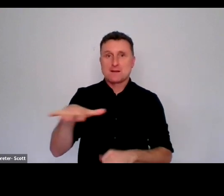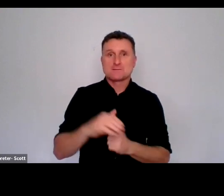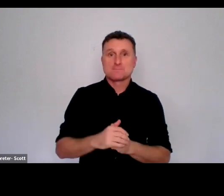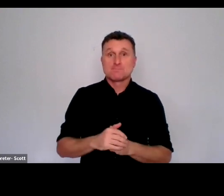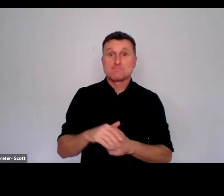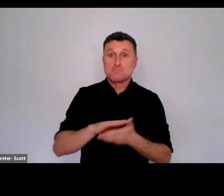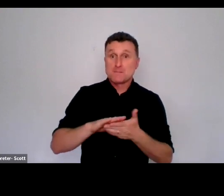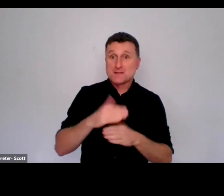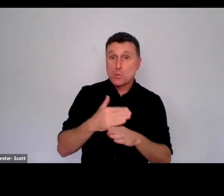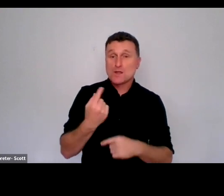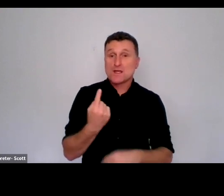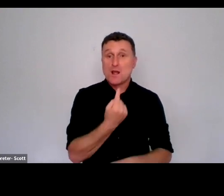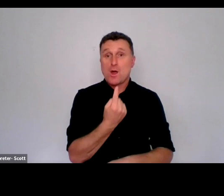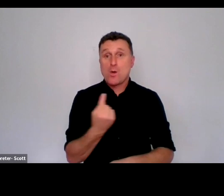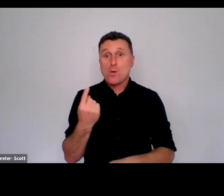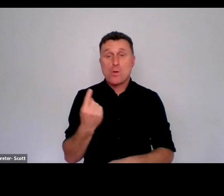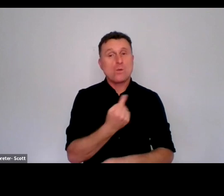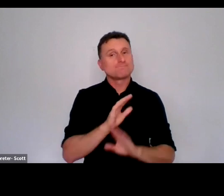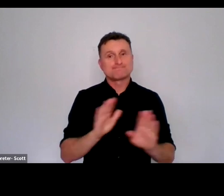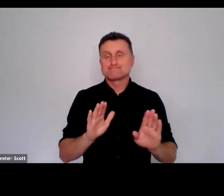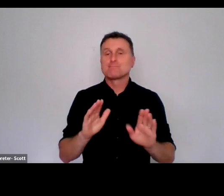We’ll be doing that with our partners and